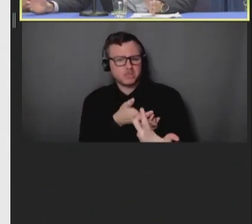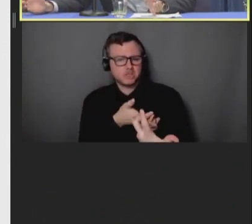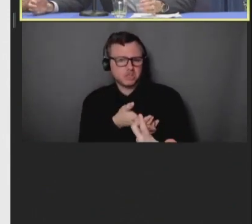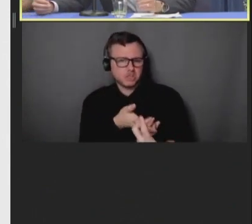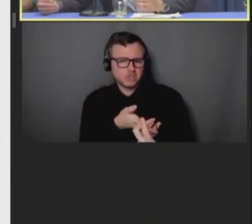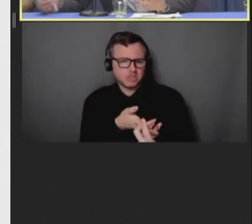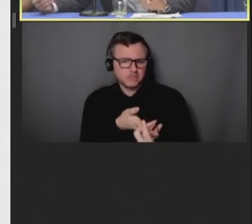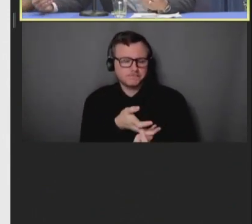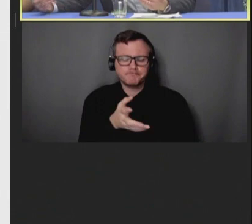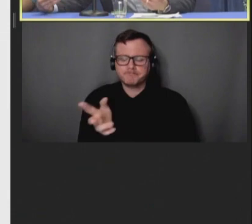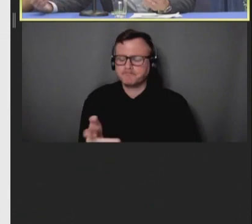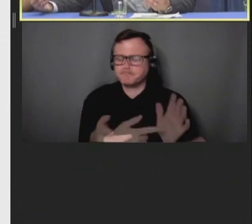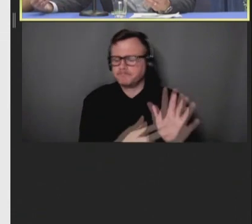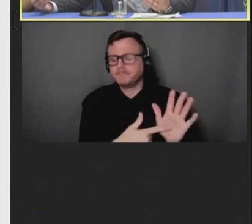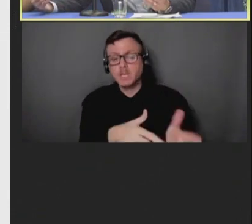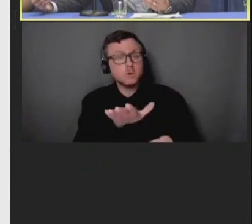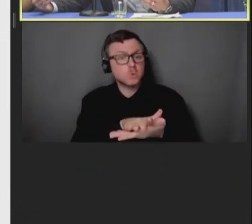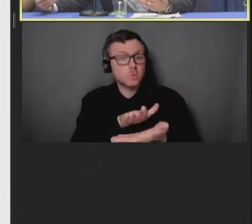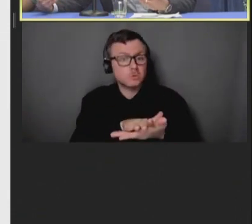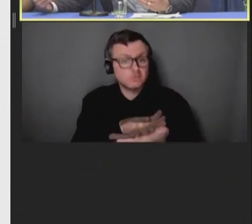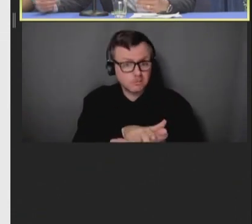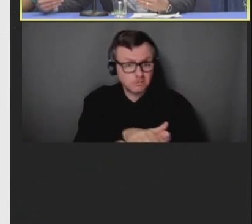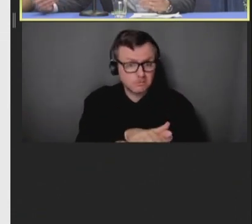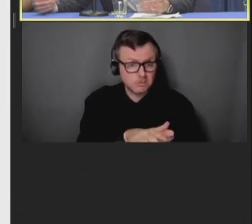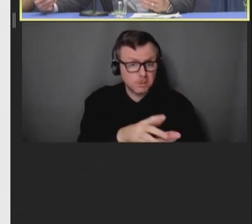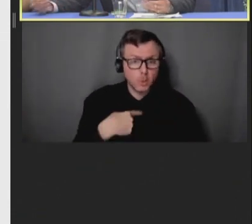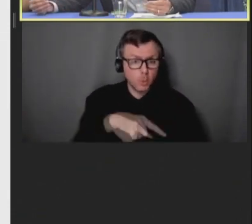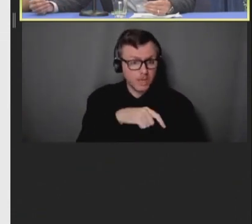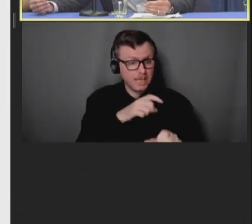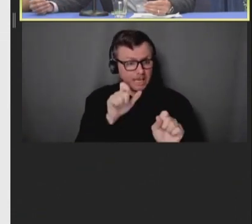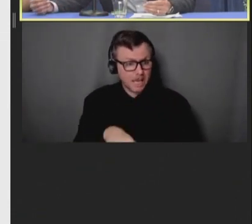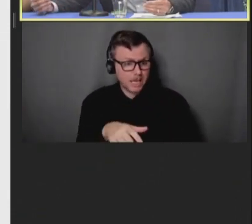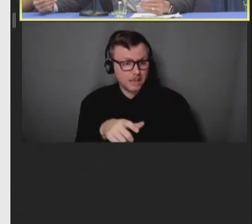example, like schools. [unintelligible] we could do vaccinations in schools, just